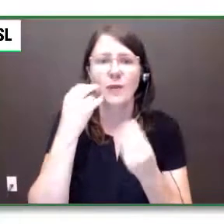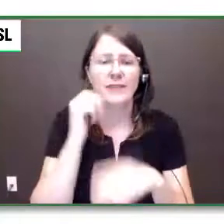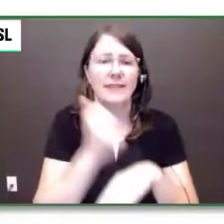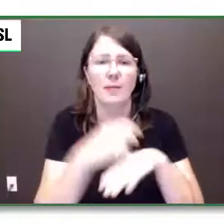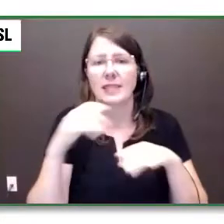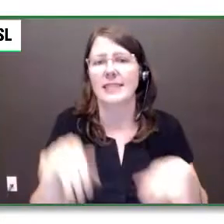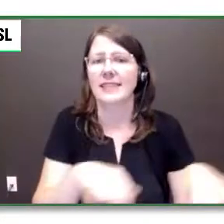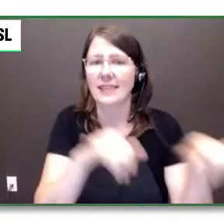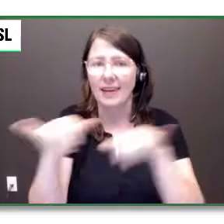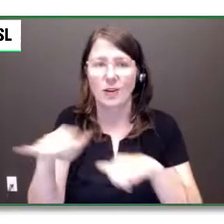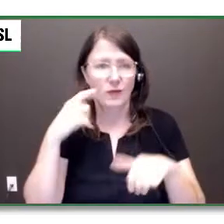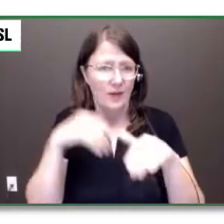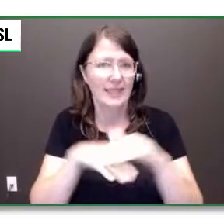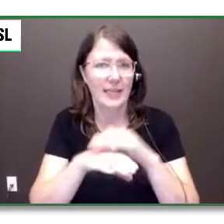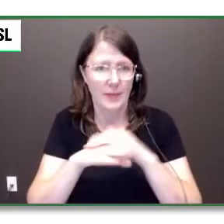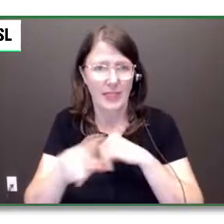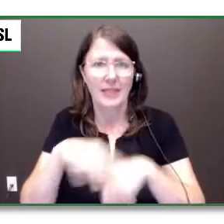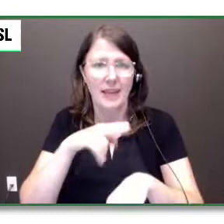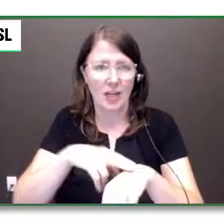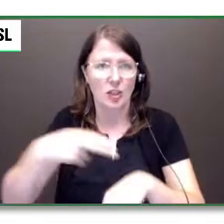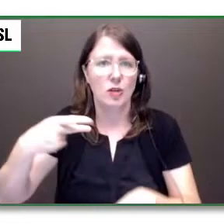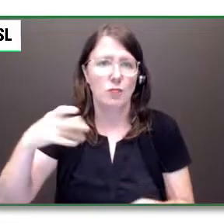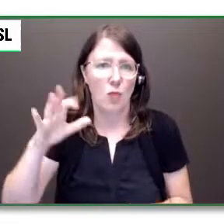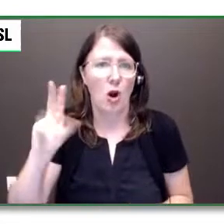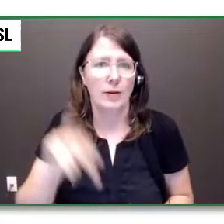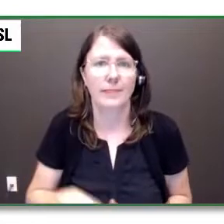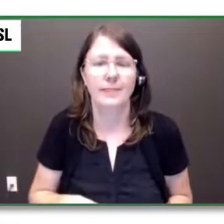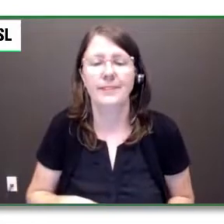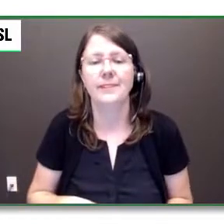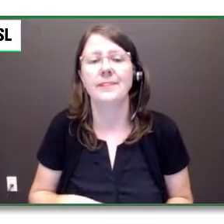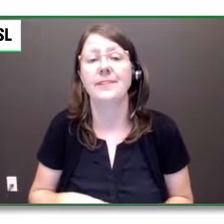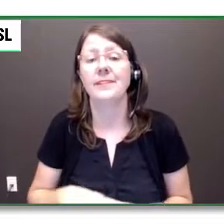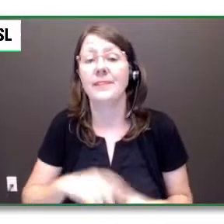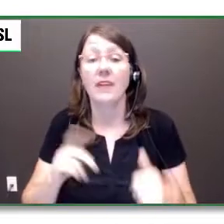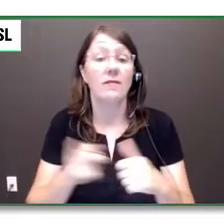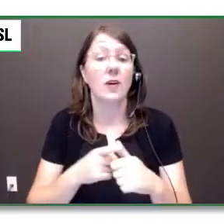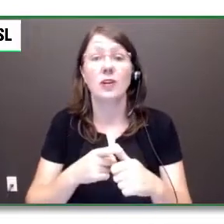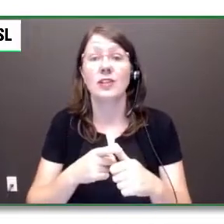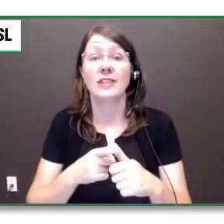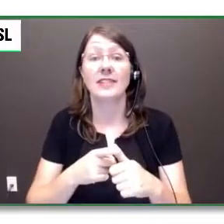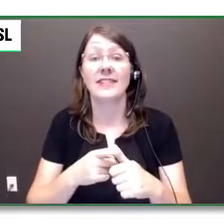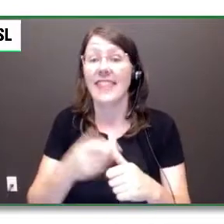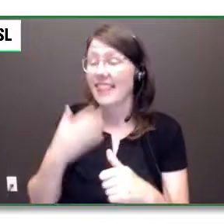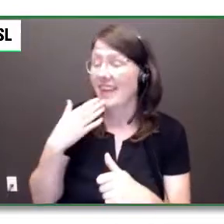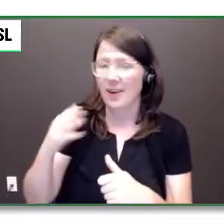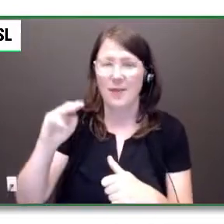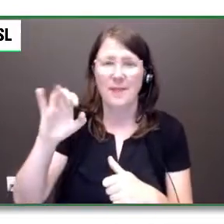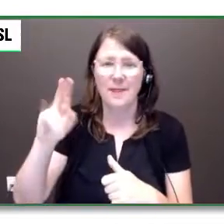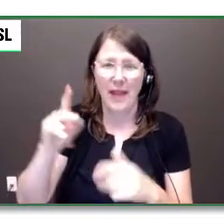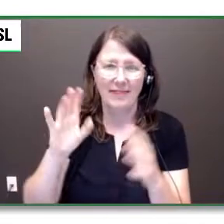Um on my first slide here I have a a picture of this idyllic park that has